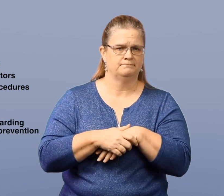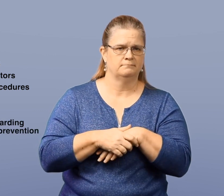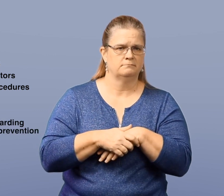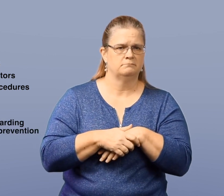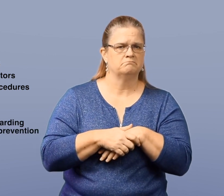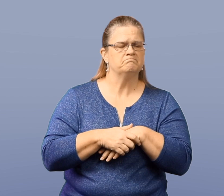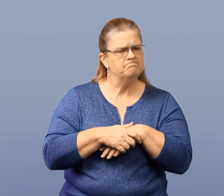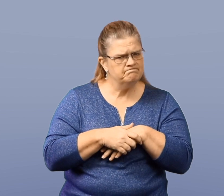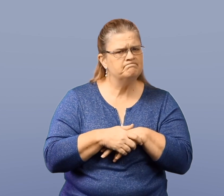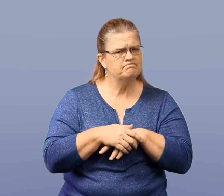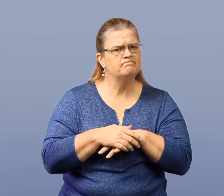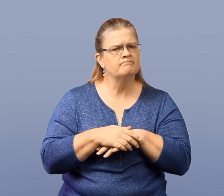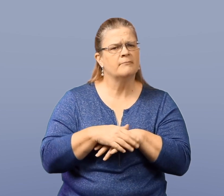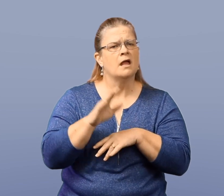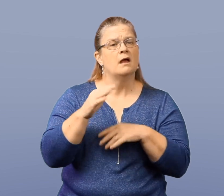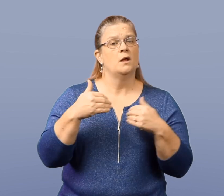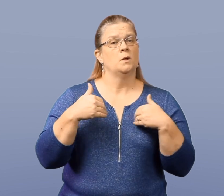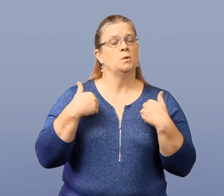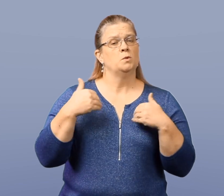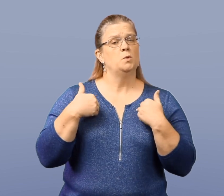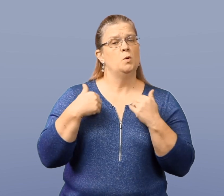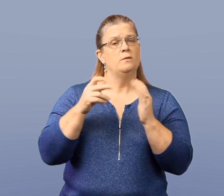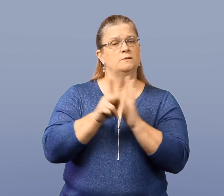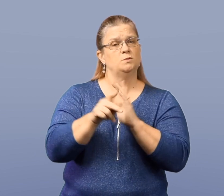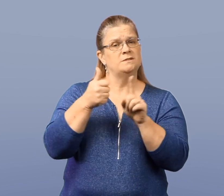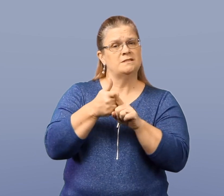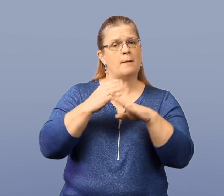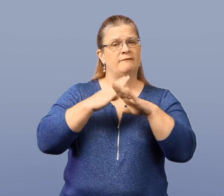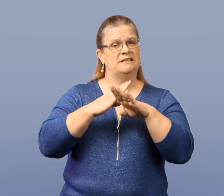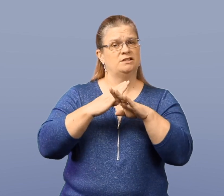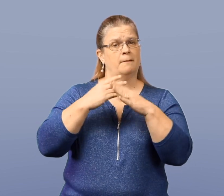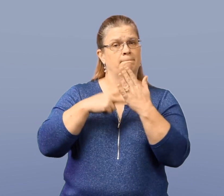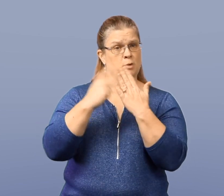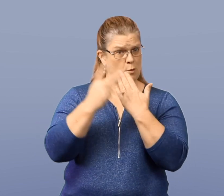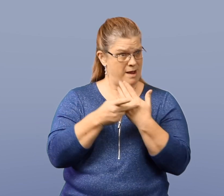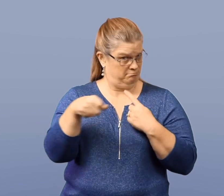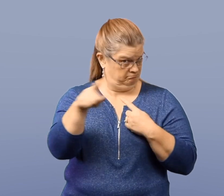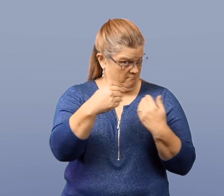[ Ambient Noise ]